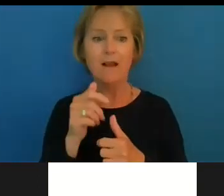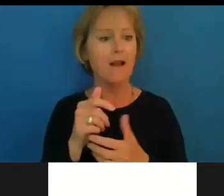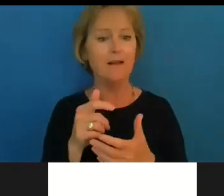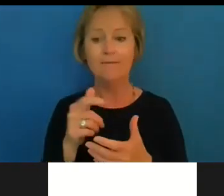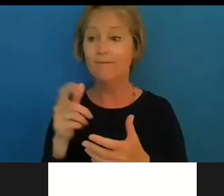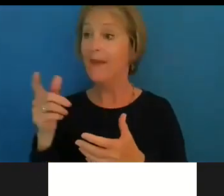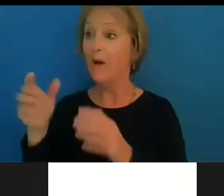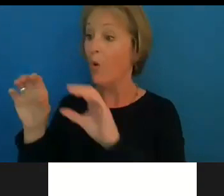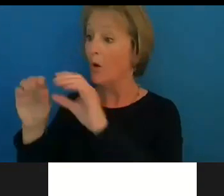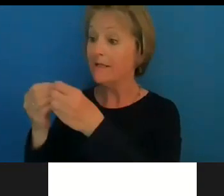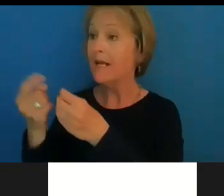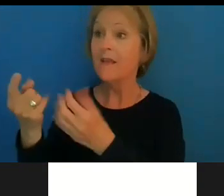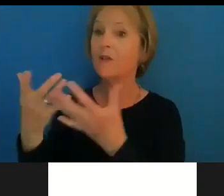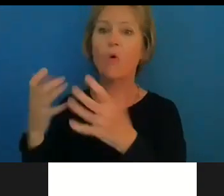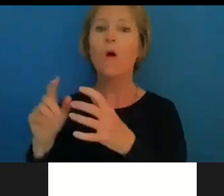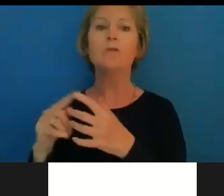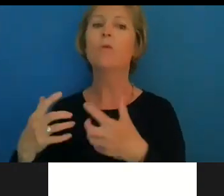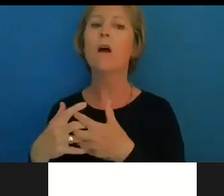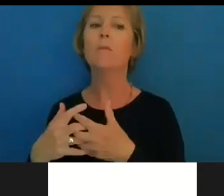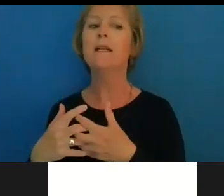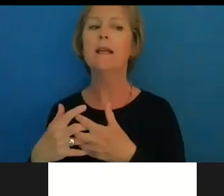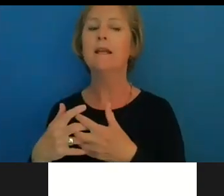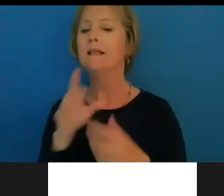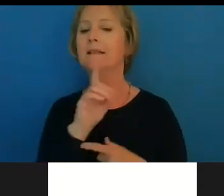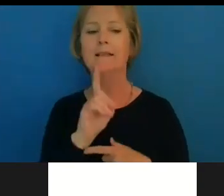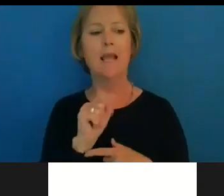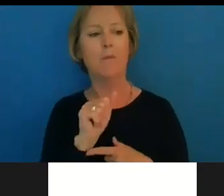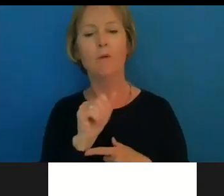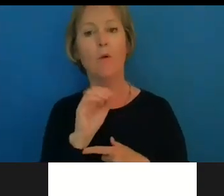to accommodate the disabled or chronically ill.